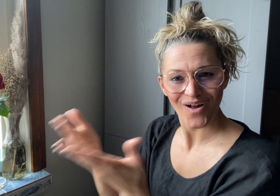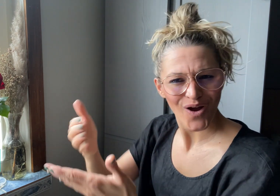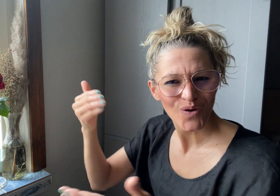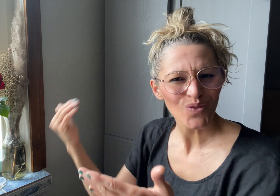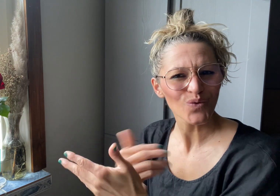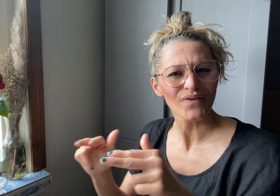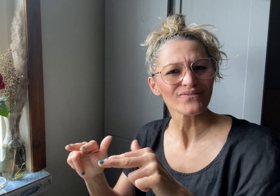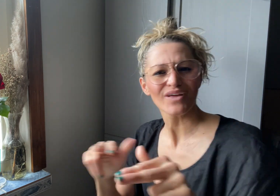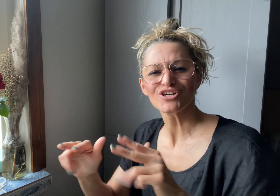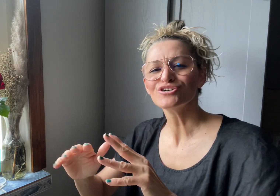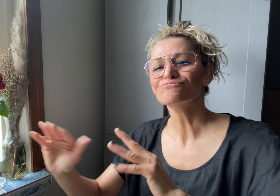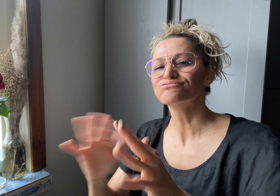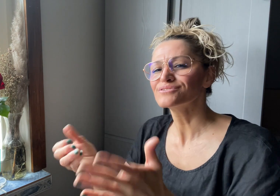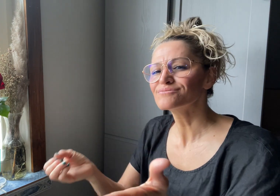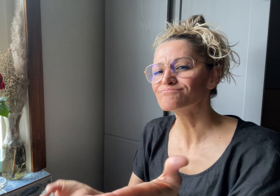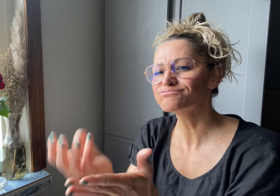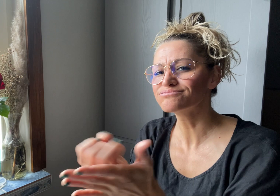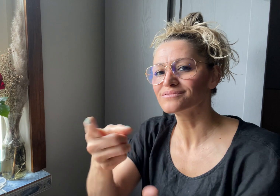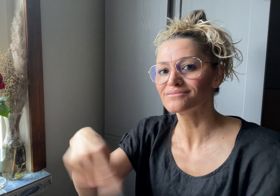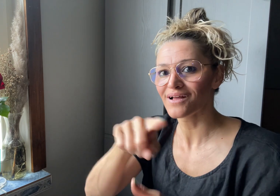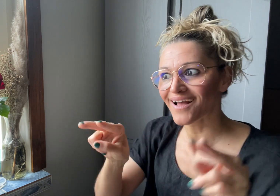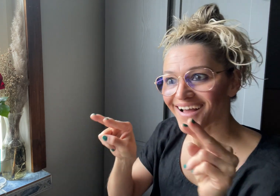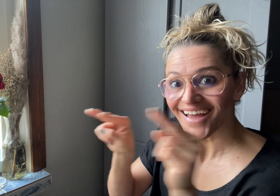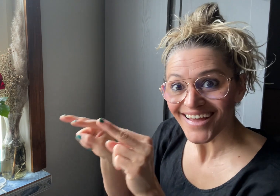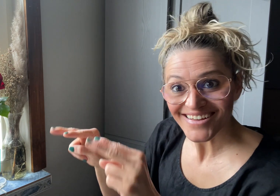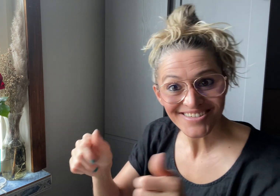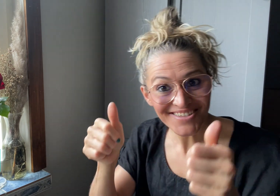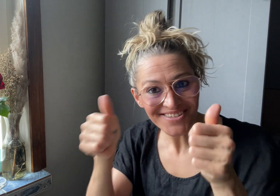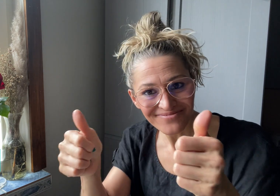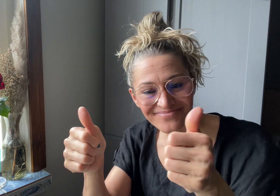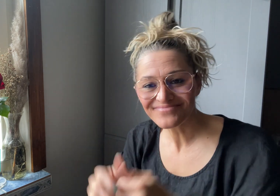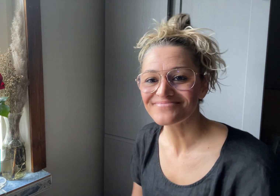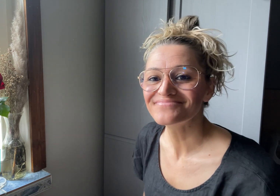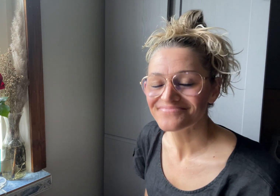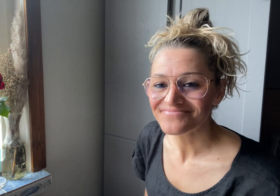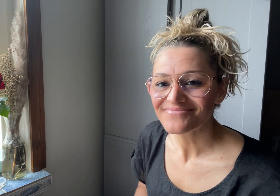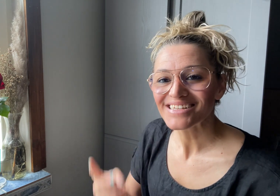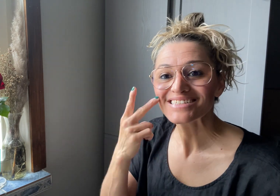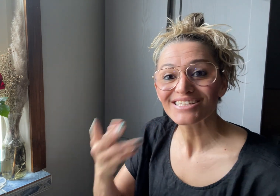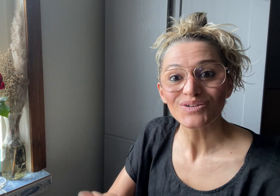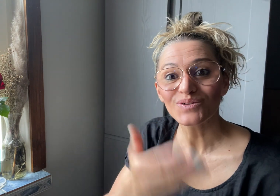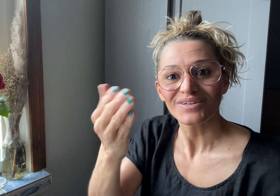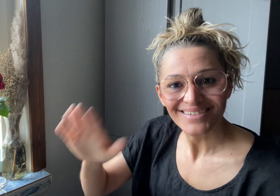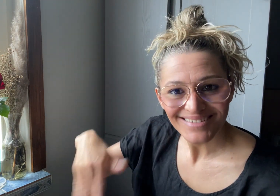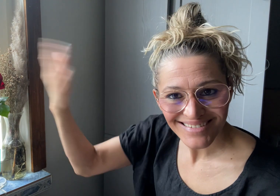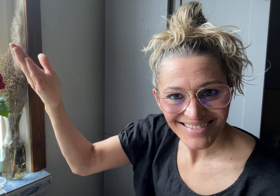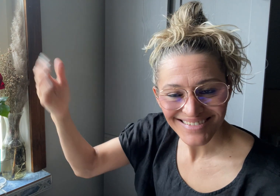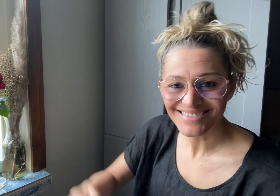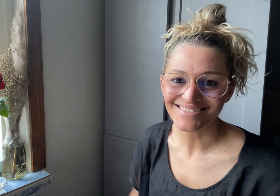H3 World TV to get new video updates! See you next time!